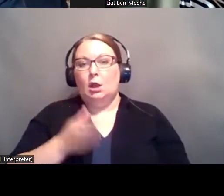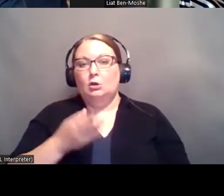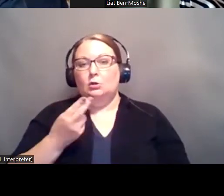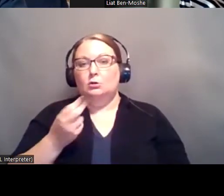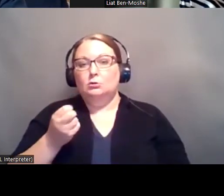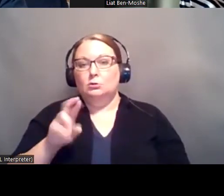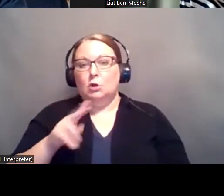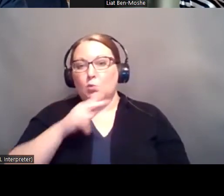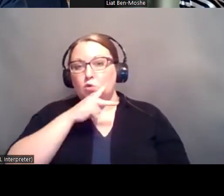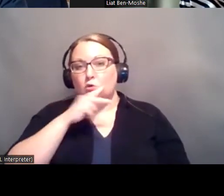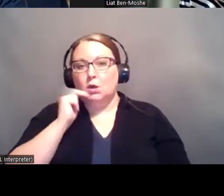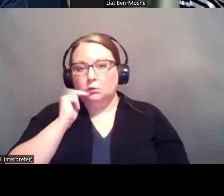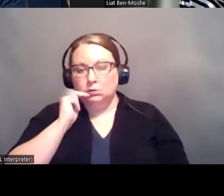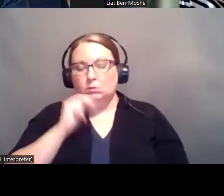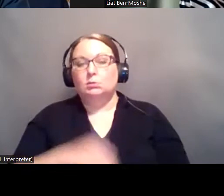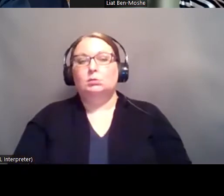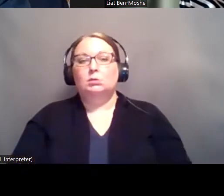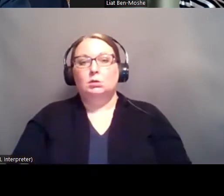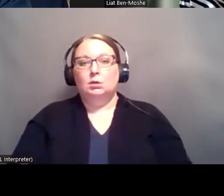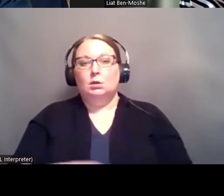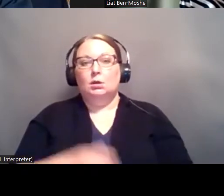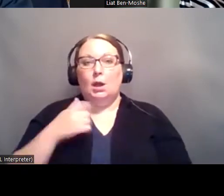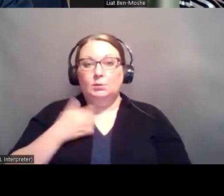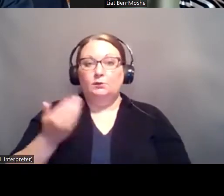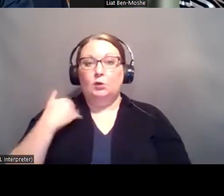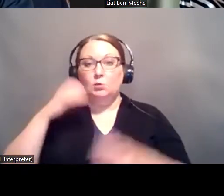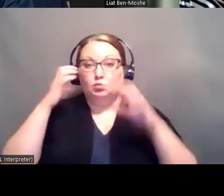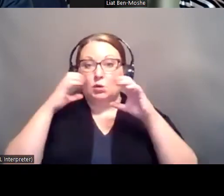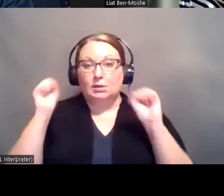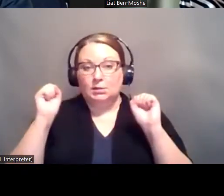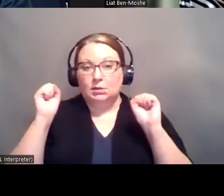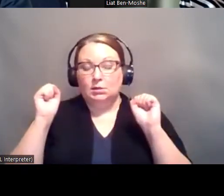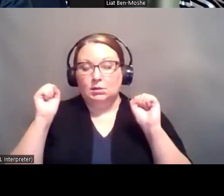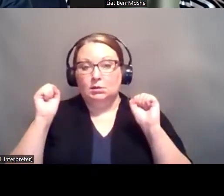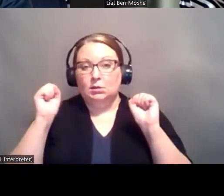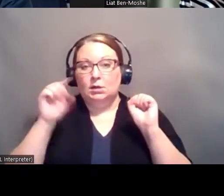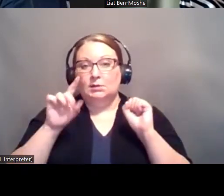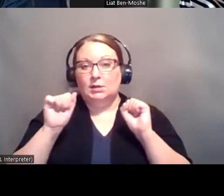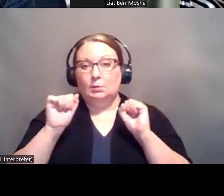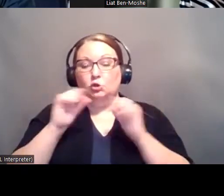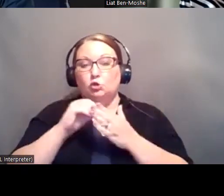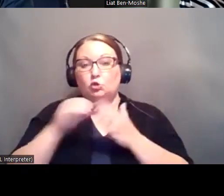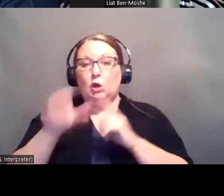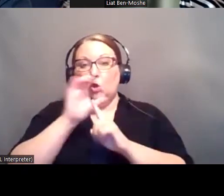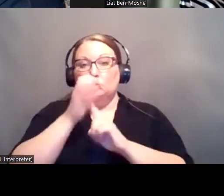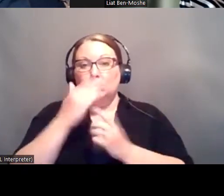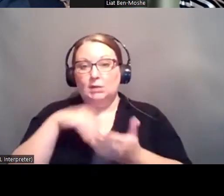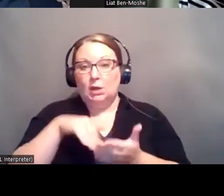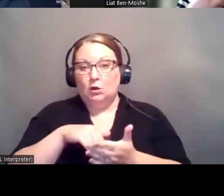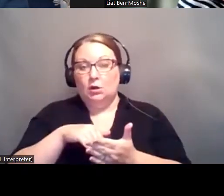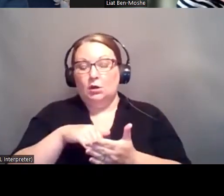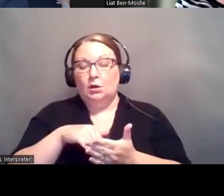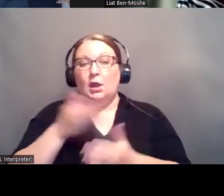and I was the former president (crowd chattering) of the Disabled Student Cultural Center at the University of Minnesota.